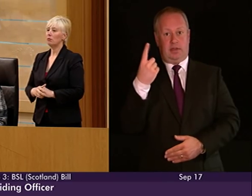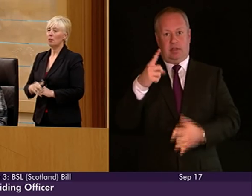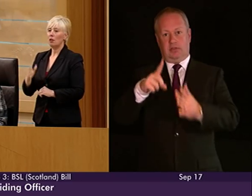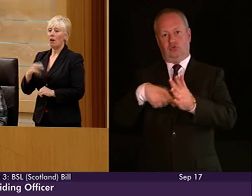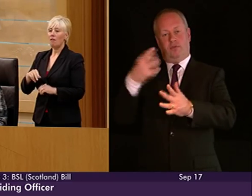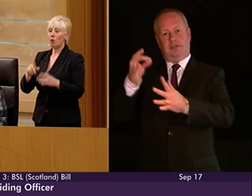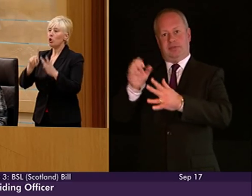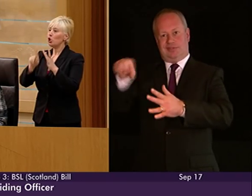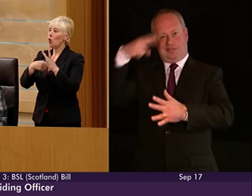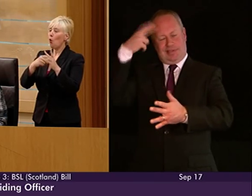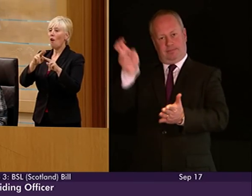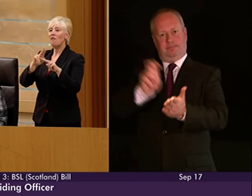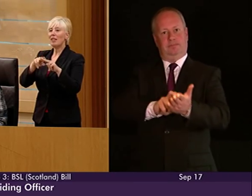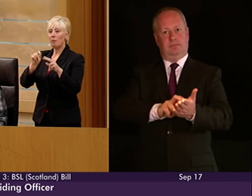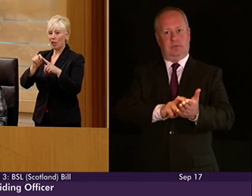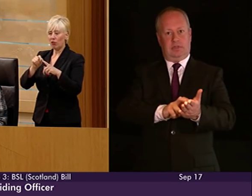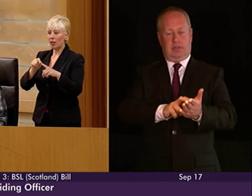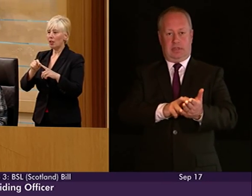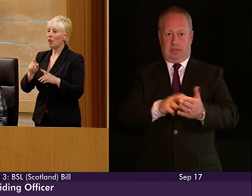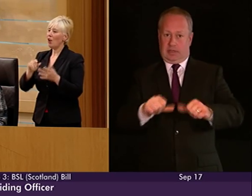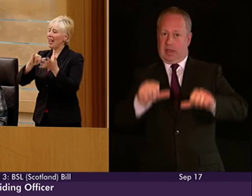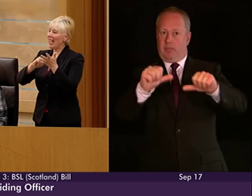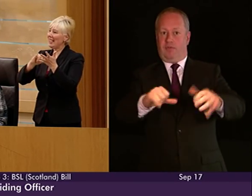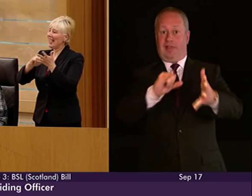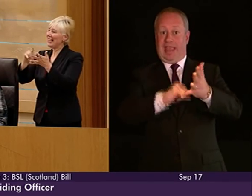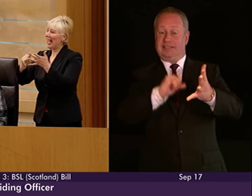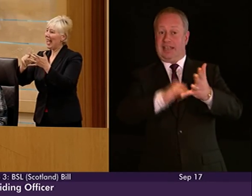FitzPatrick, on approval of a Scottish statutory instrument, be agreed to.